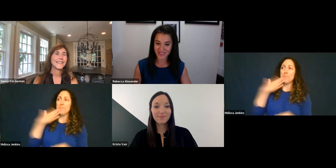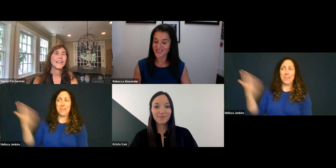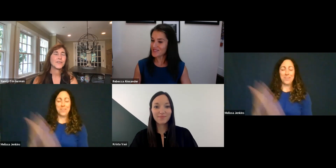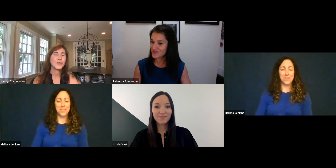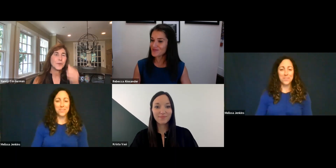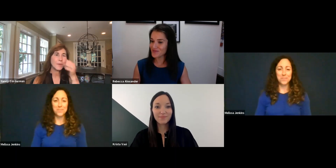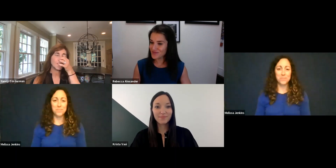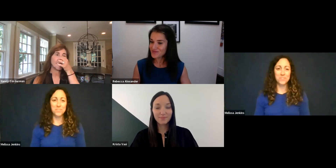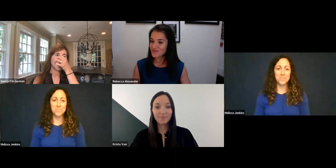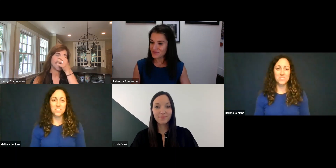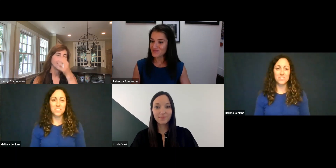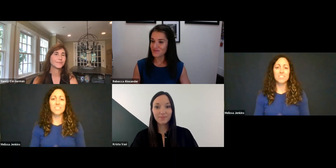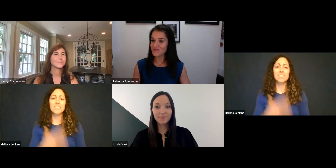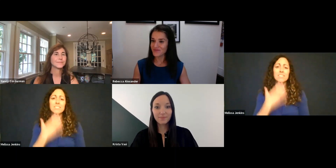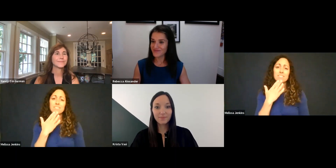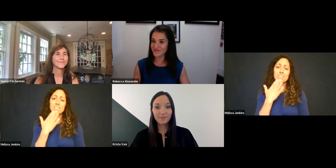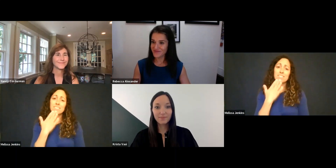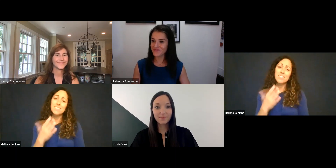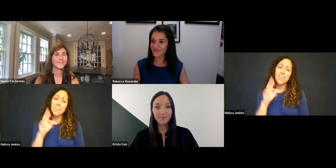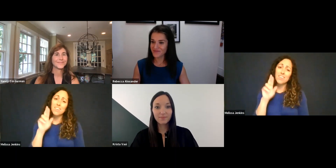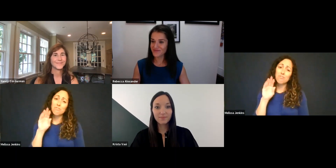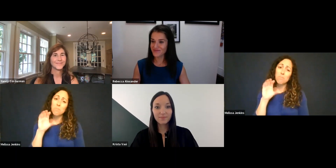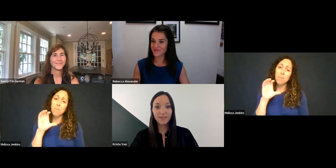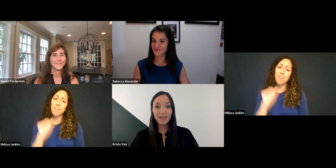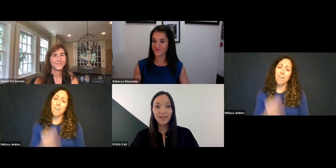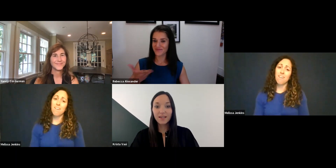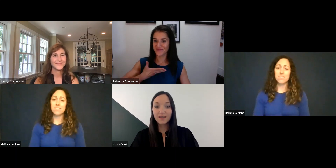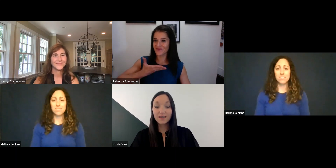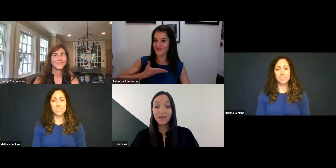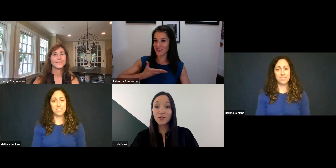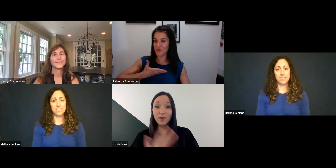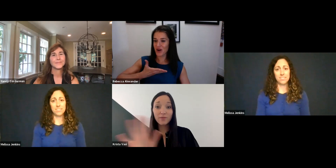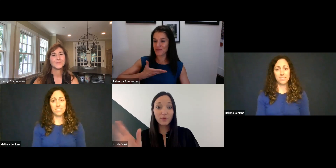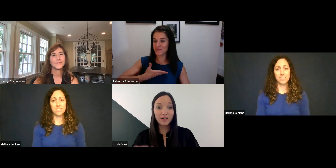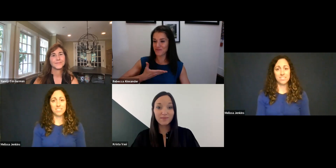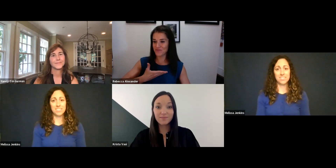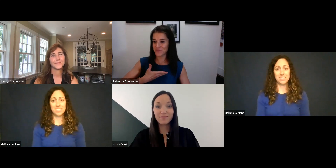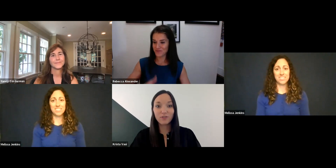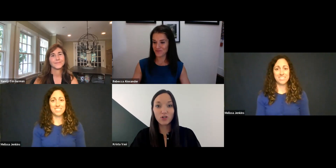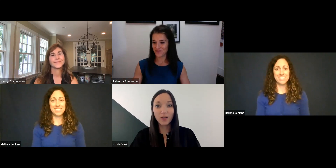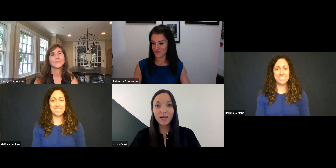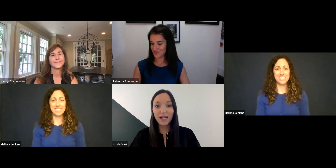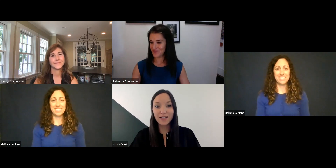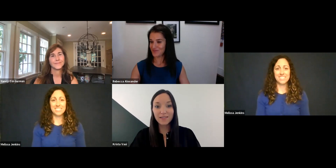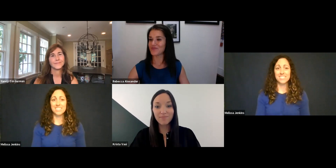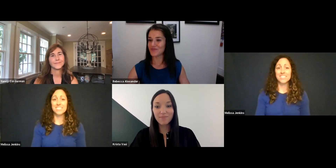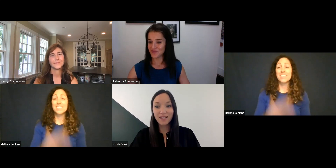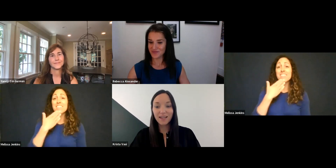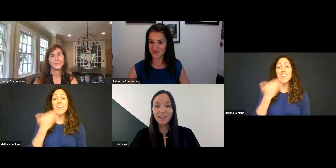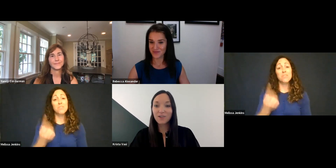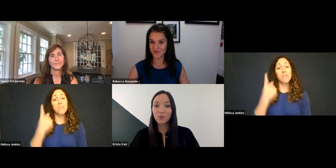Thank you so much, Rebecca. Thank you everyone for joining us.